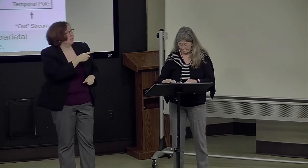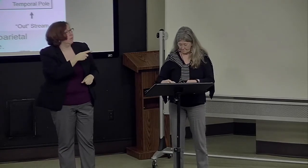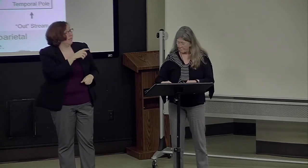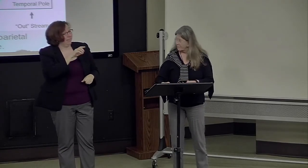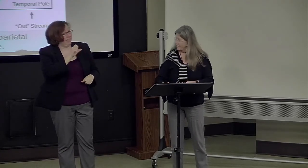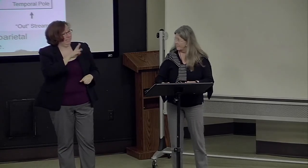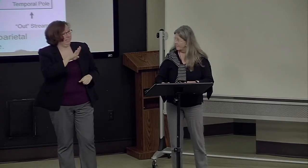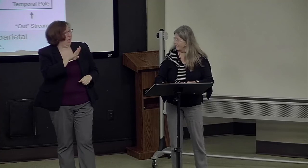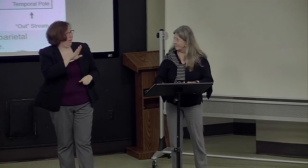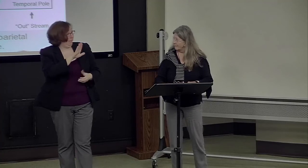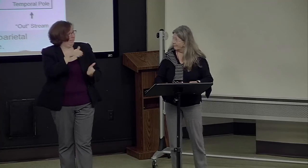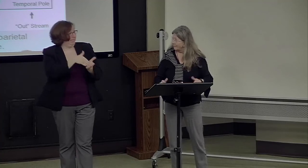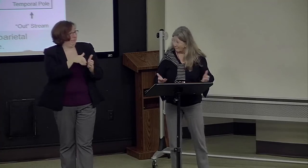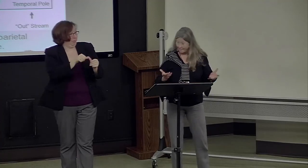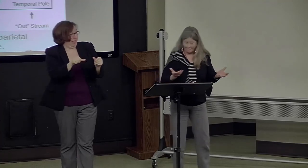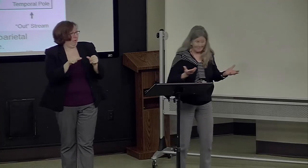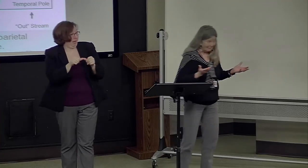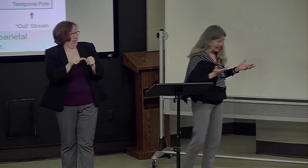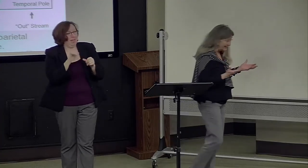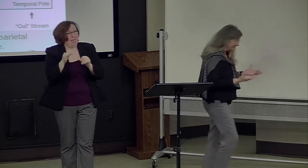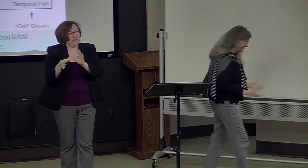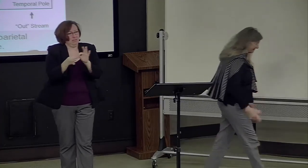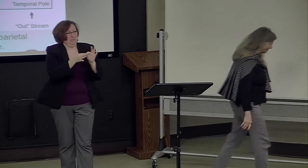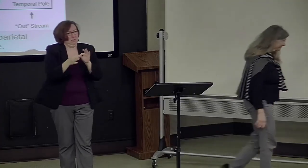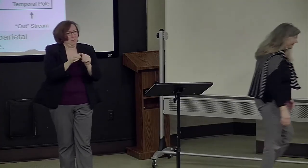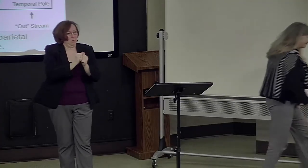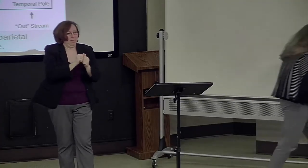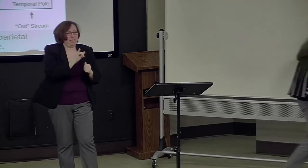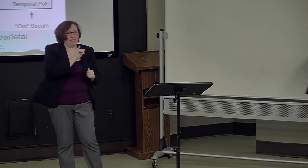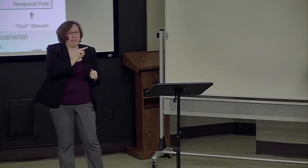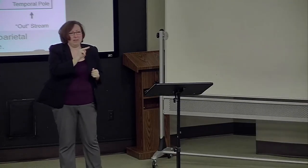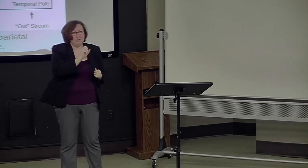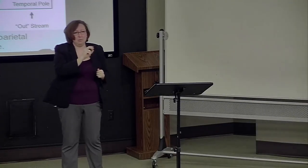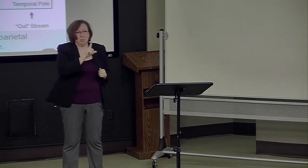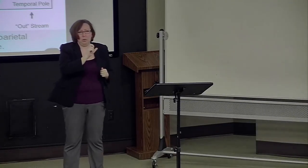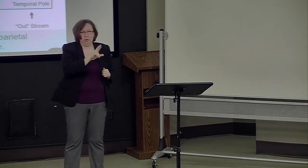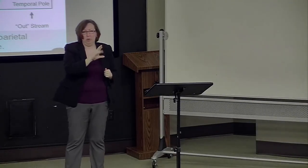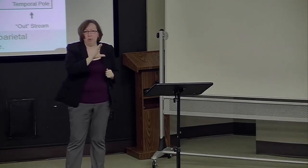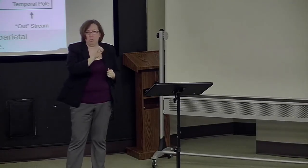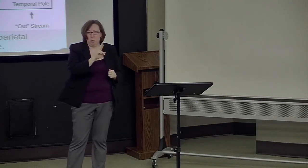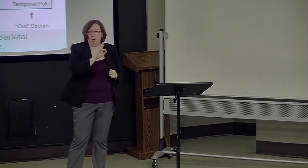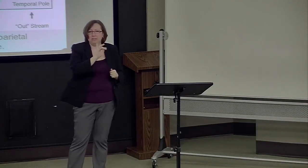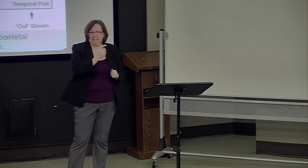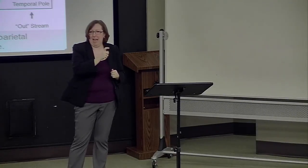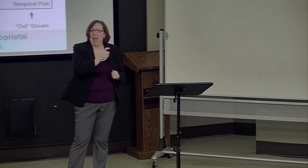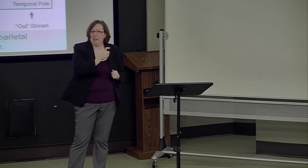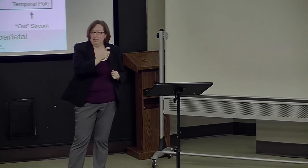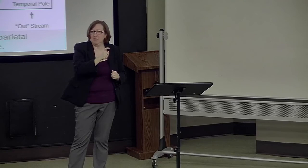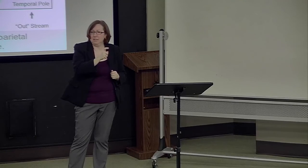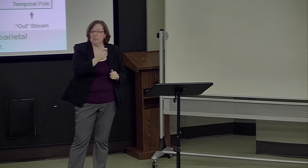is connected to the insular cortex and may well be a very important part of that.